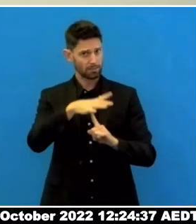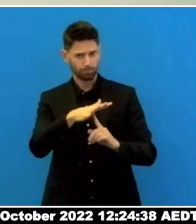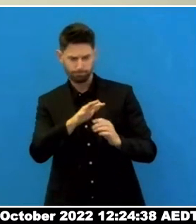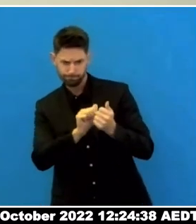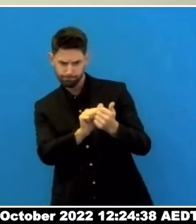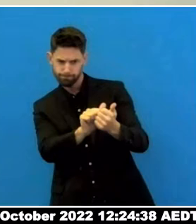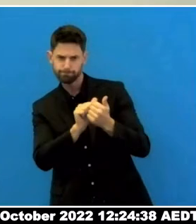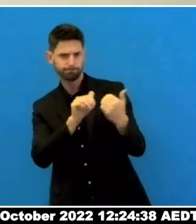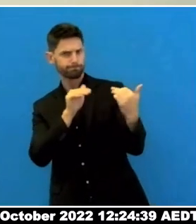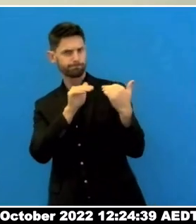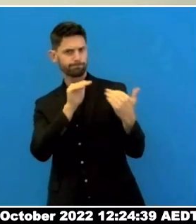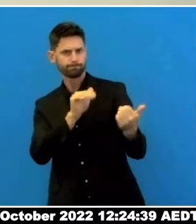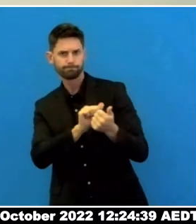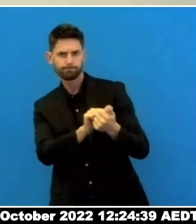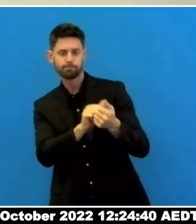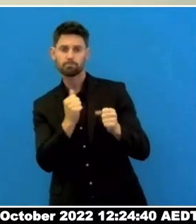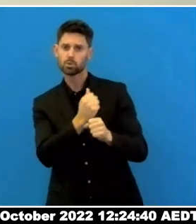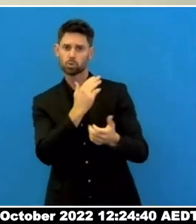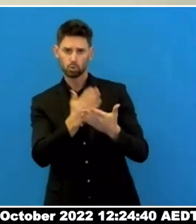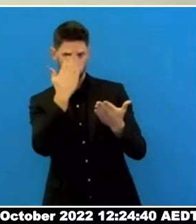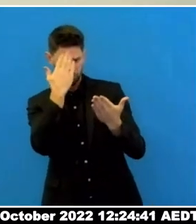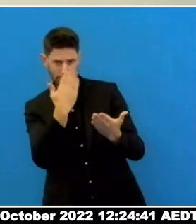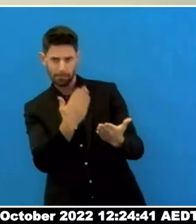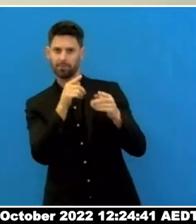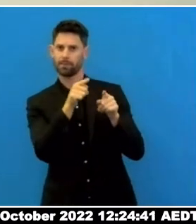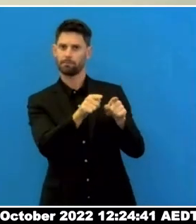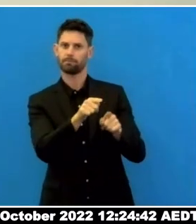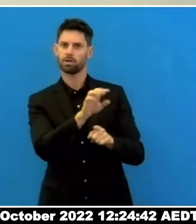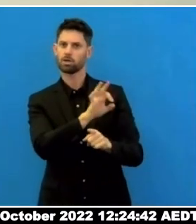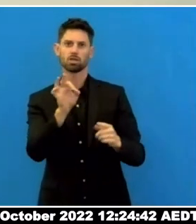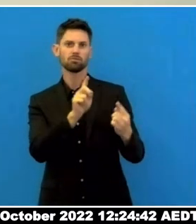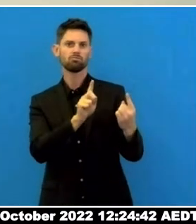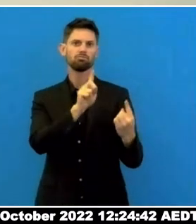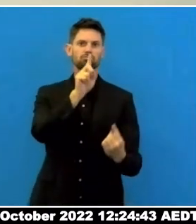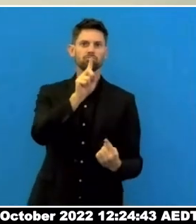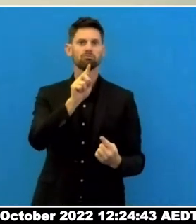And enhancing dignity and respect. So, all of those principles are part of being genuinely trauma informed,